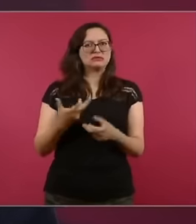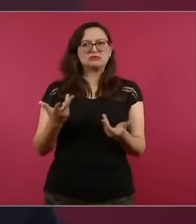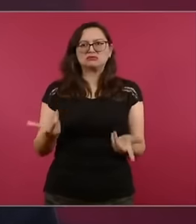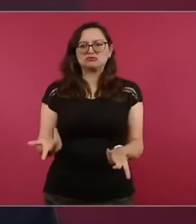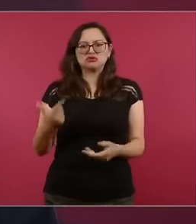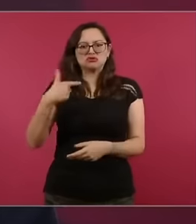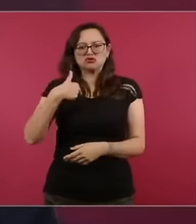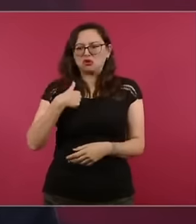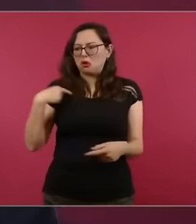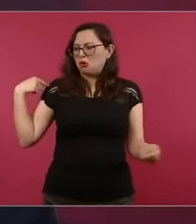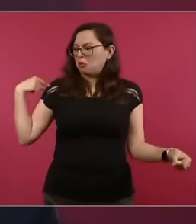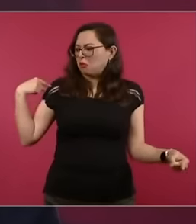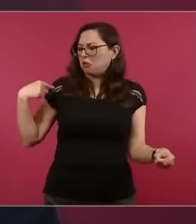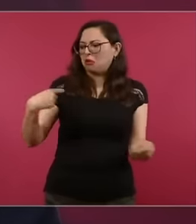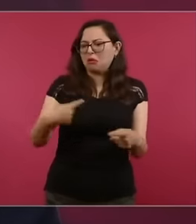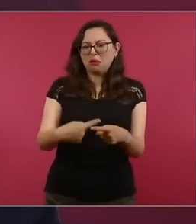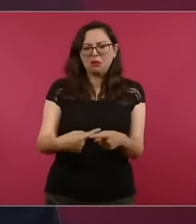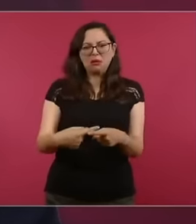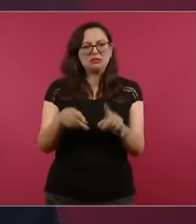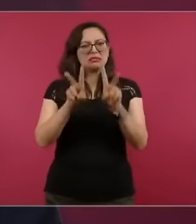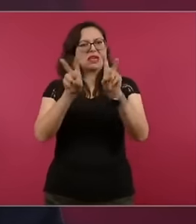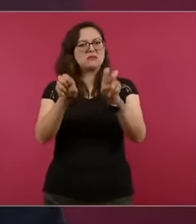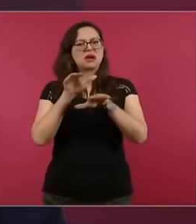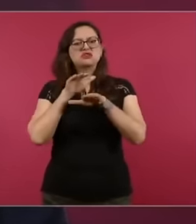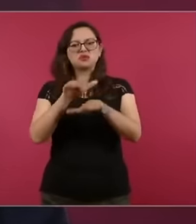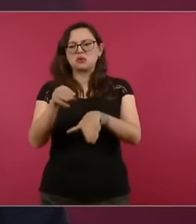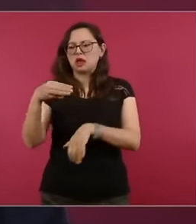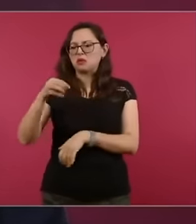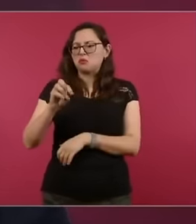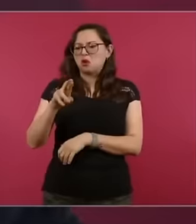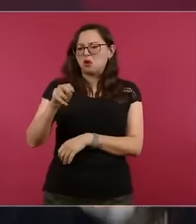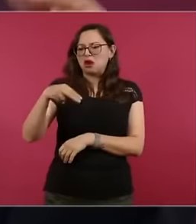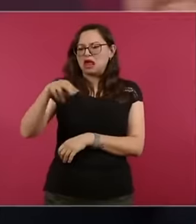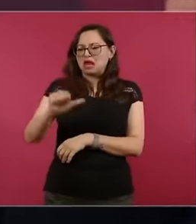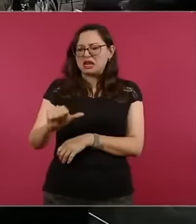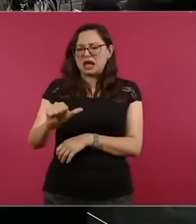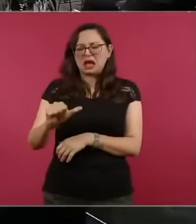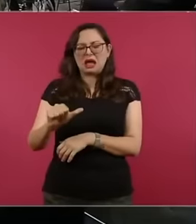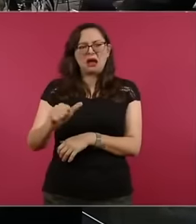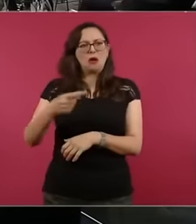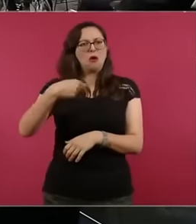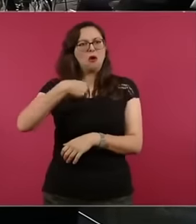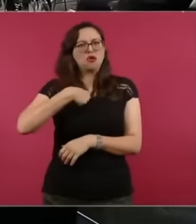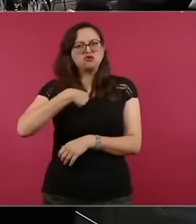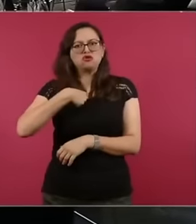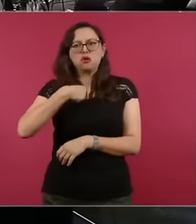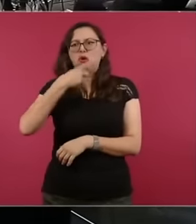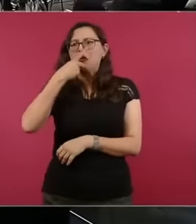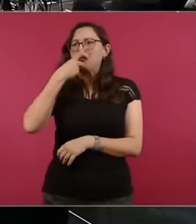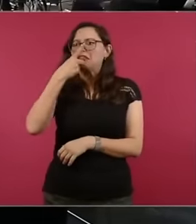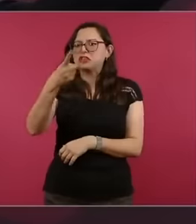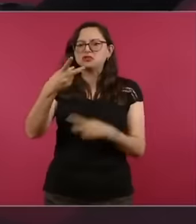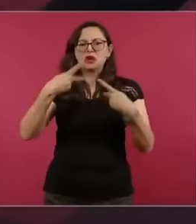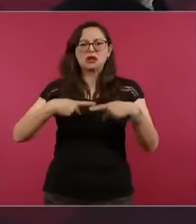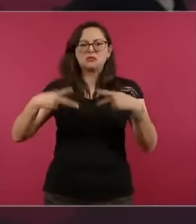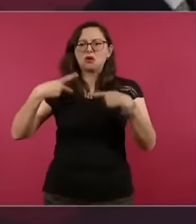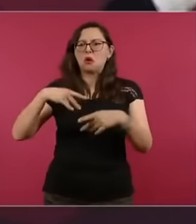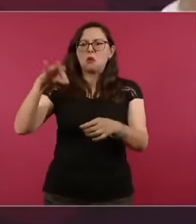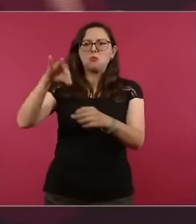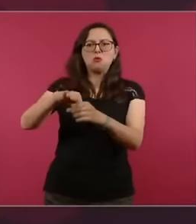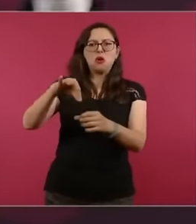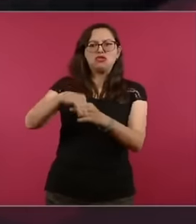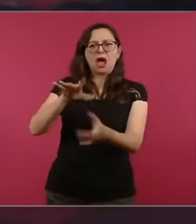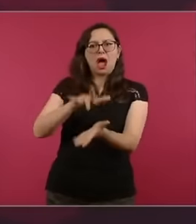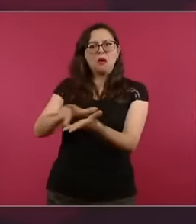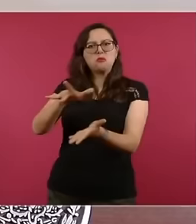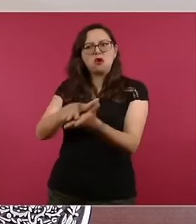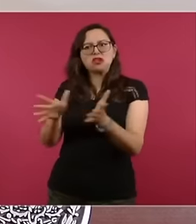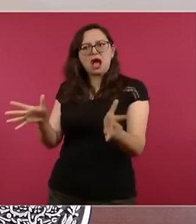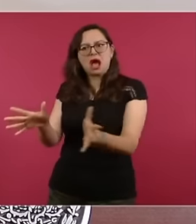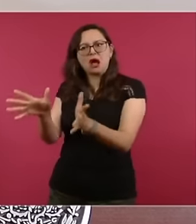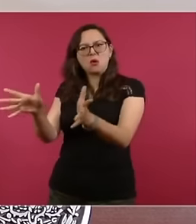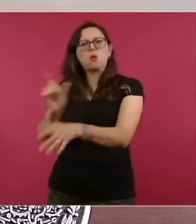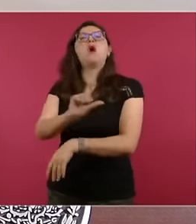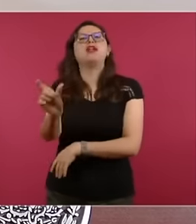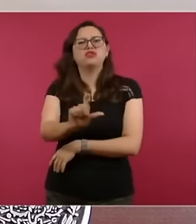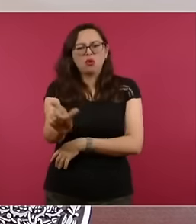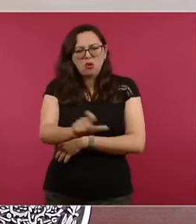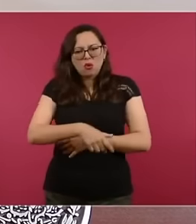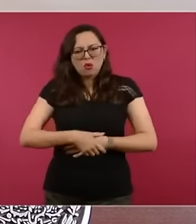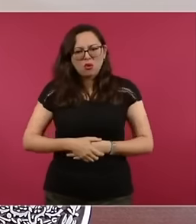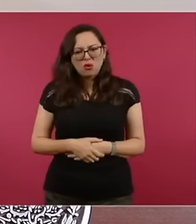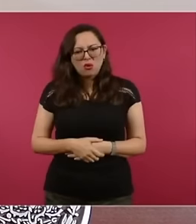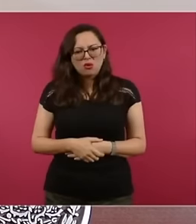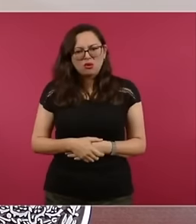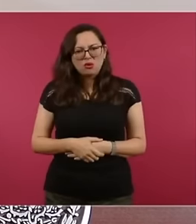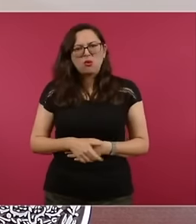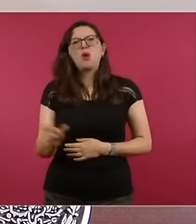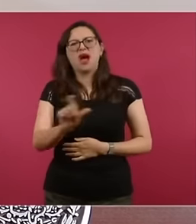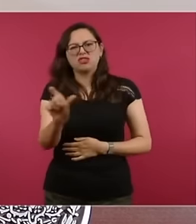morena, I have told people to vote for this party, no never But there is a